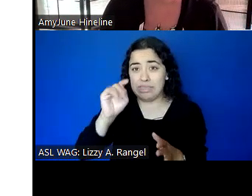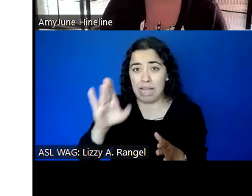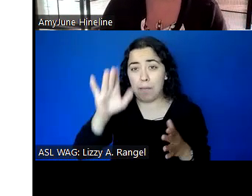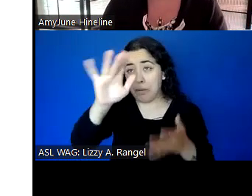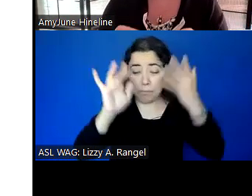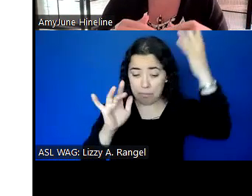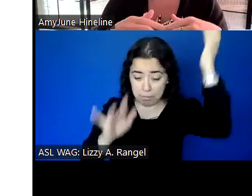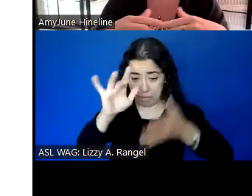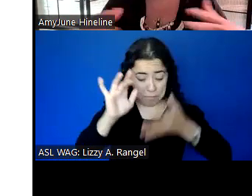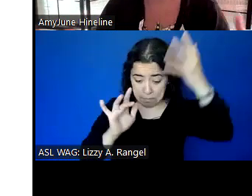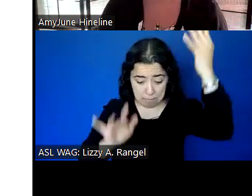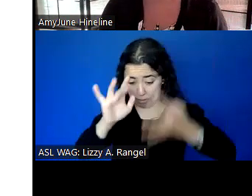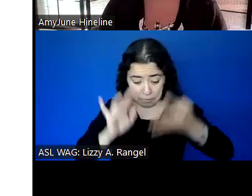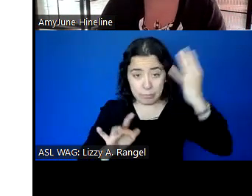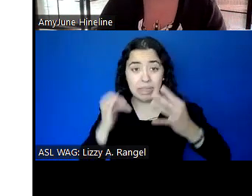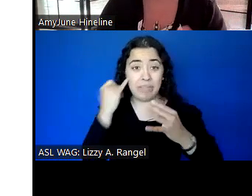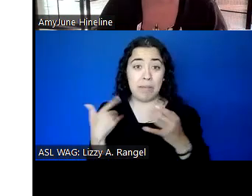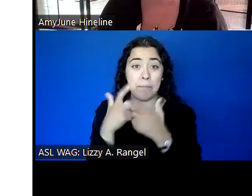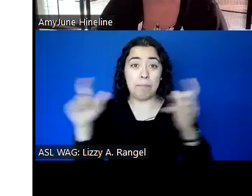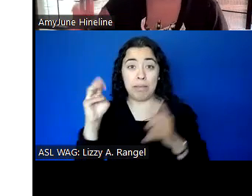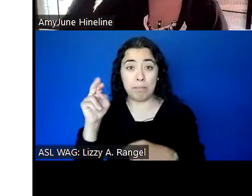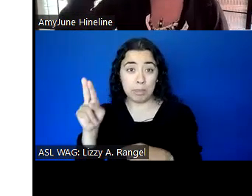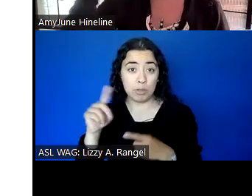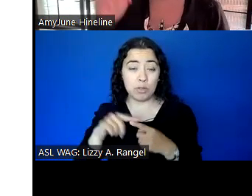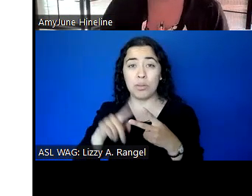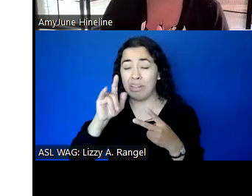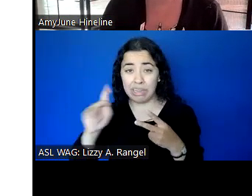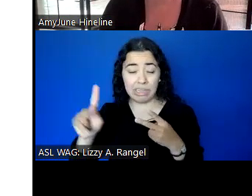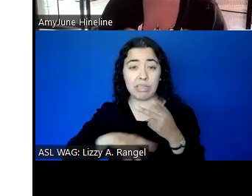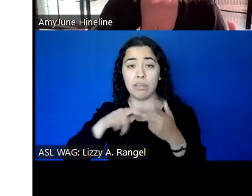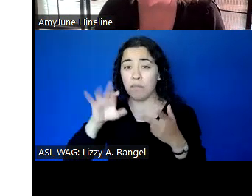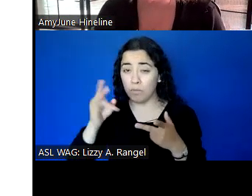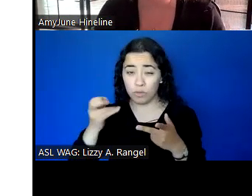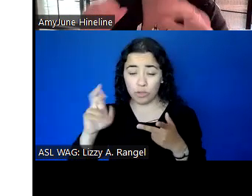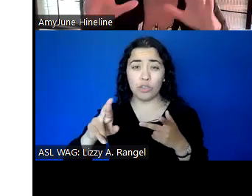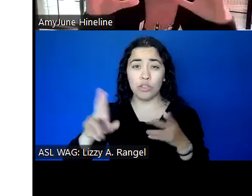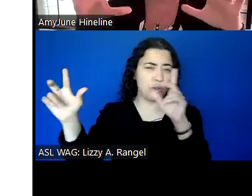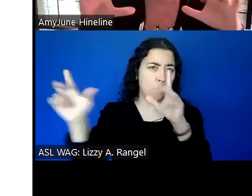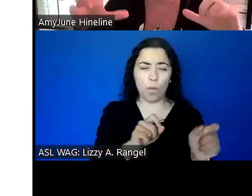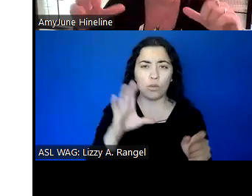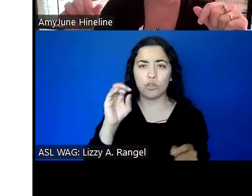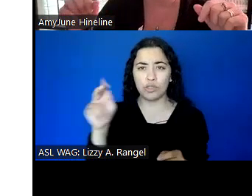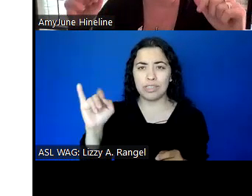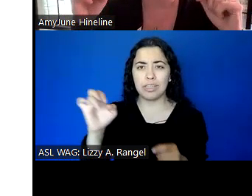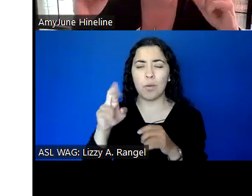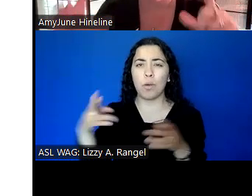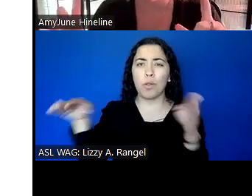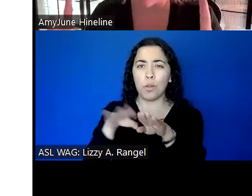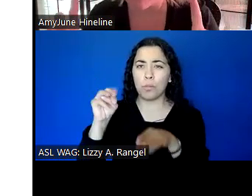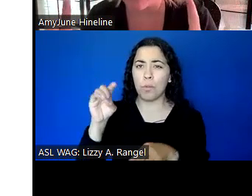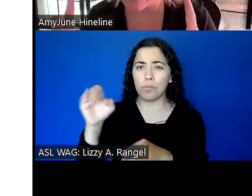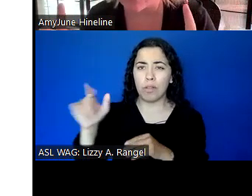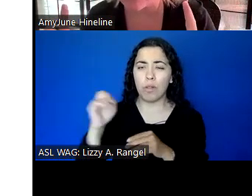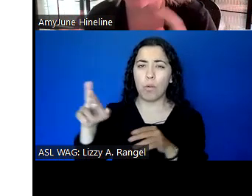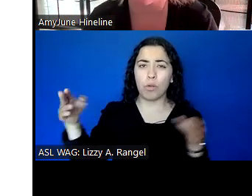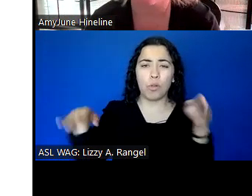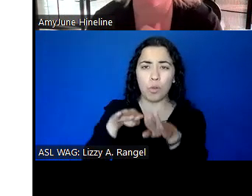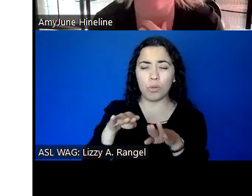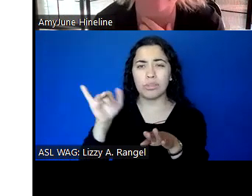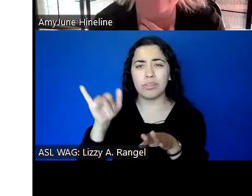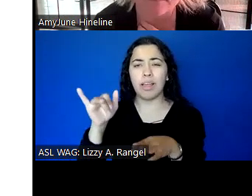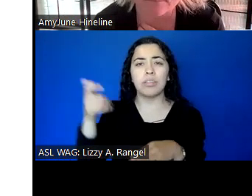2.4.3 talks about focus order. Does the user have to tab through the whole entire webpage